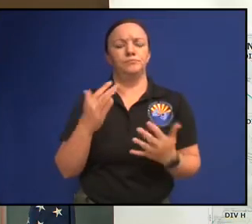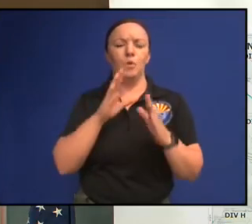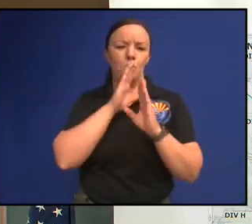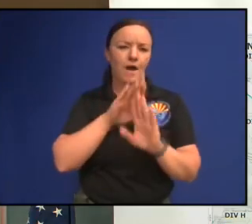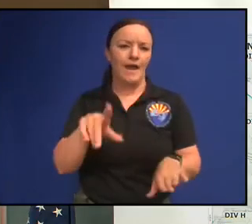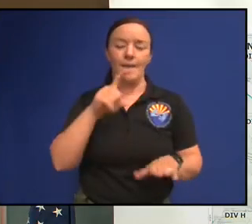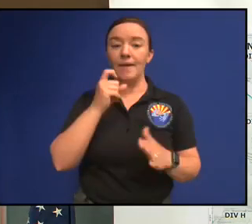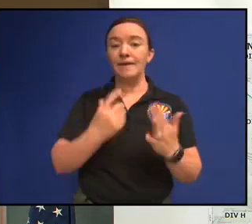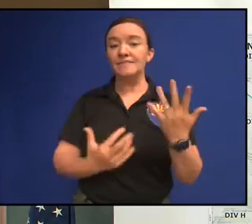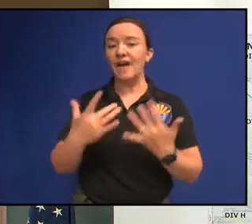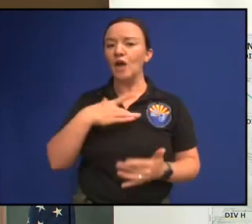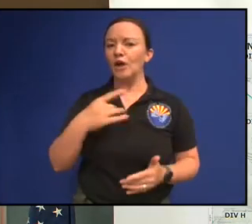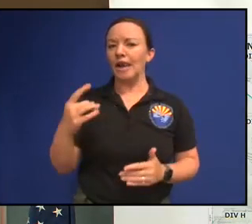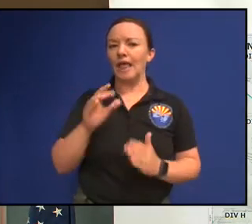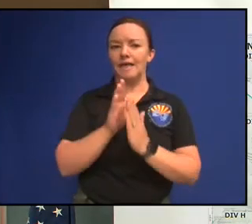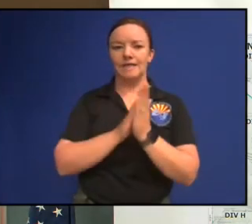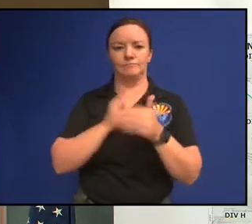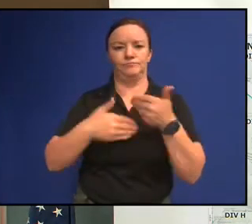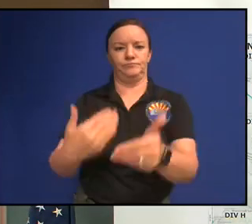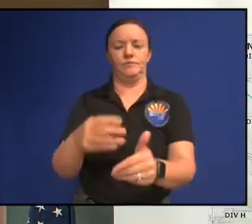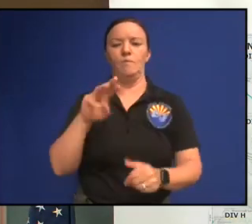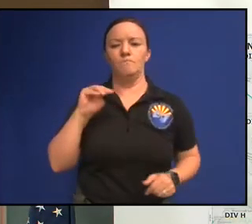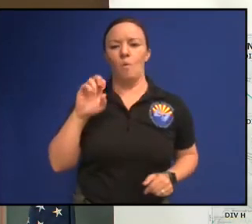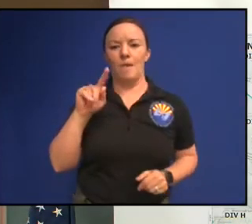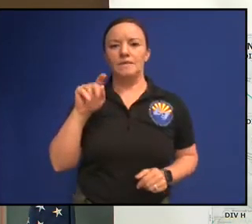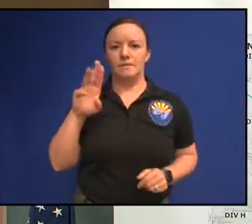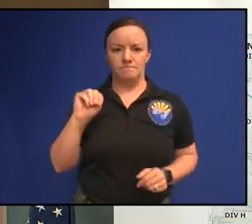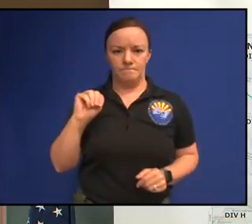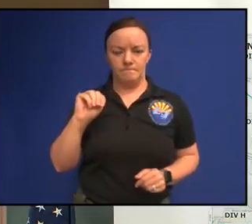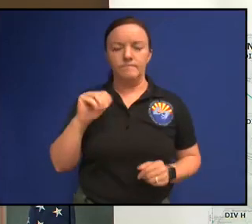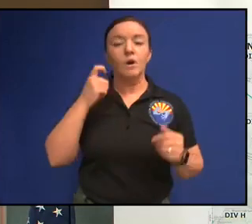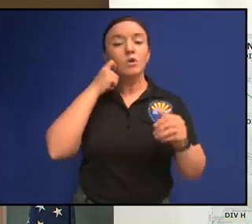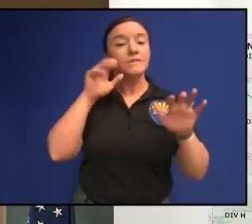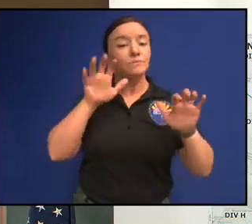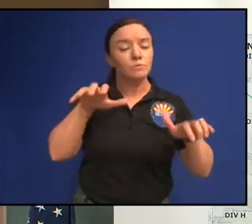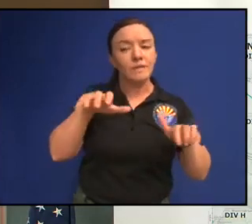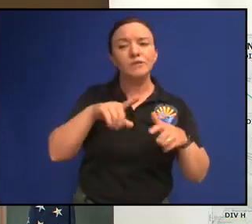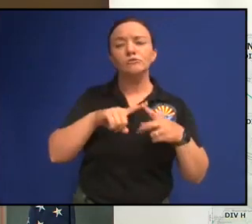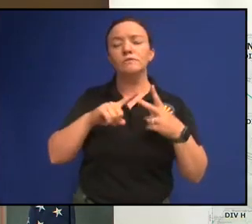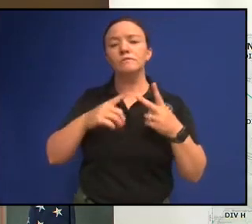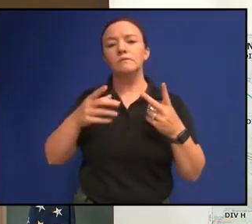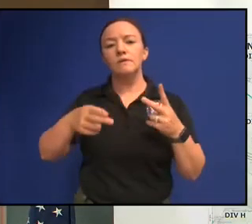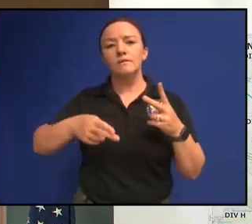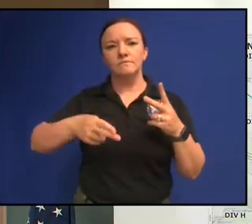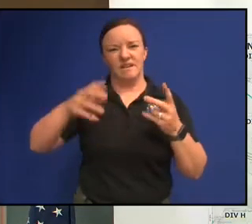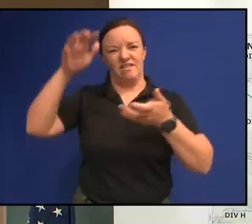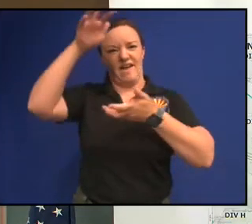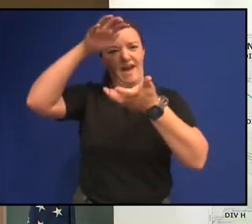FIRE IS ALL ABOUT MOMENTUM AND THIS RECENT PRECIPITATION, HIGH HUMIDITY, HIGH CLOUD COVER, HAS